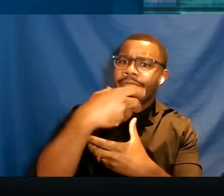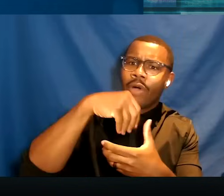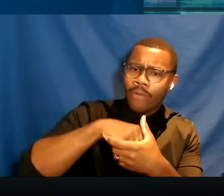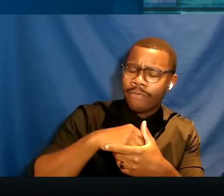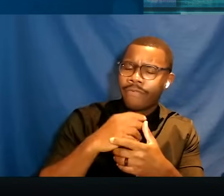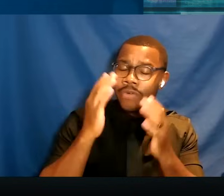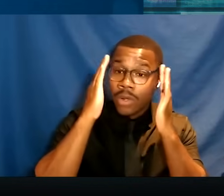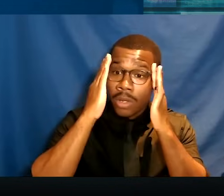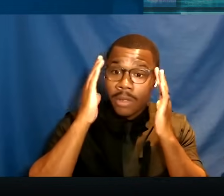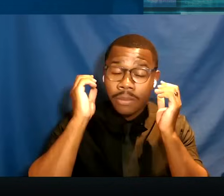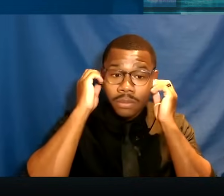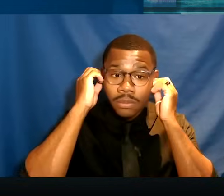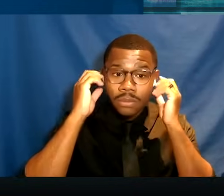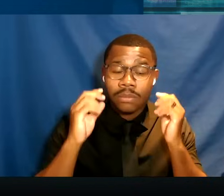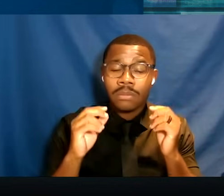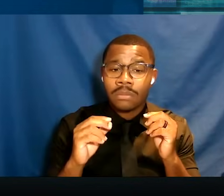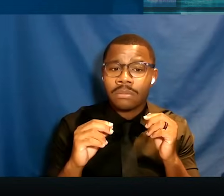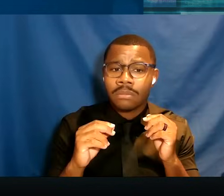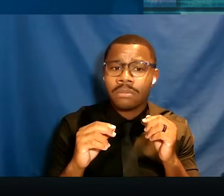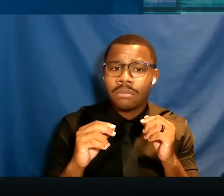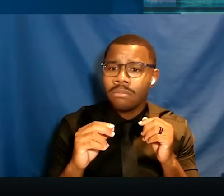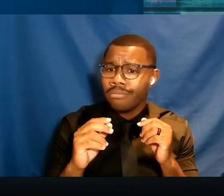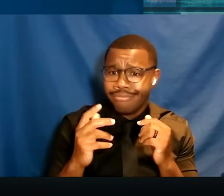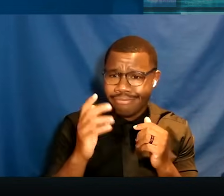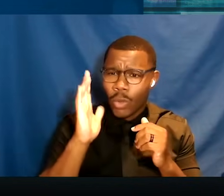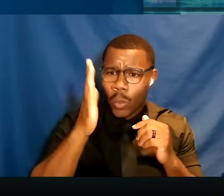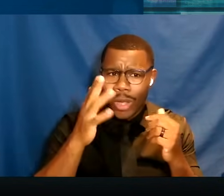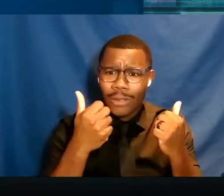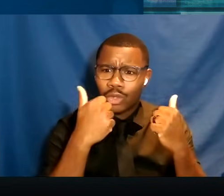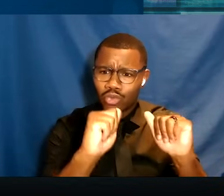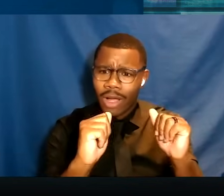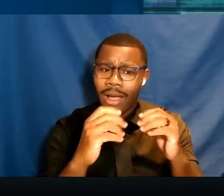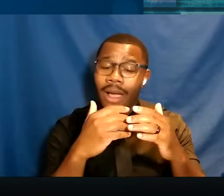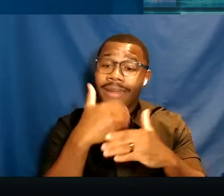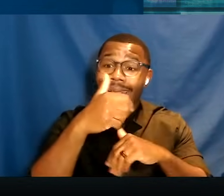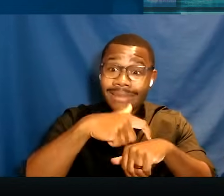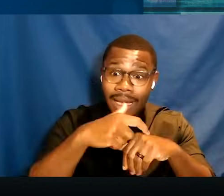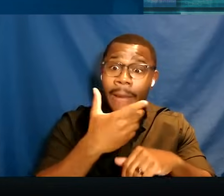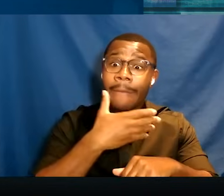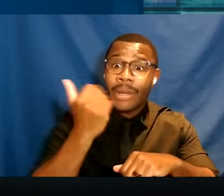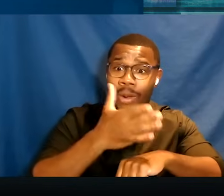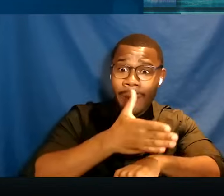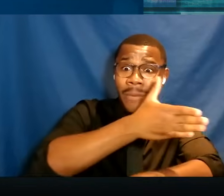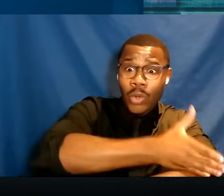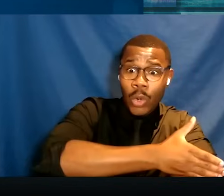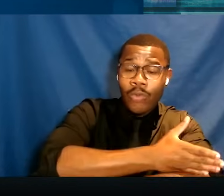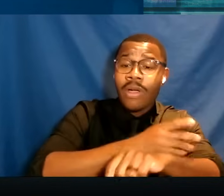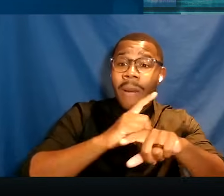and, you know, we will work for further improvements in the next cycle. But there's just so much on the table in this deal,